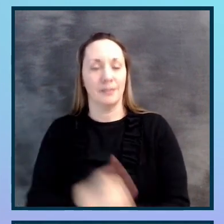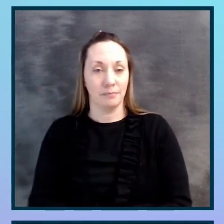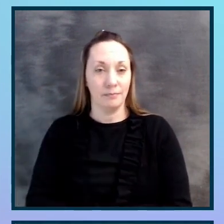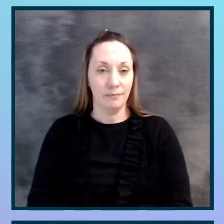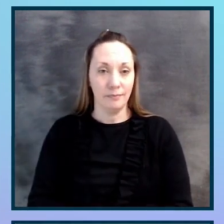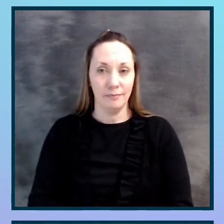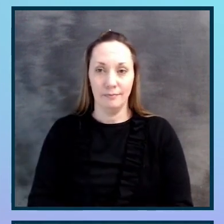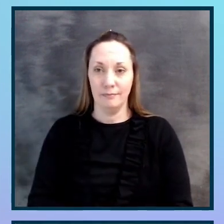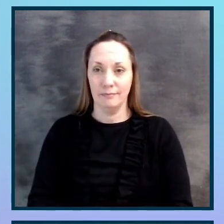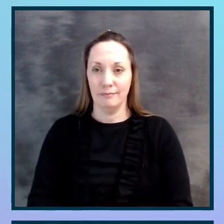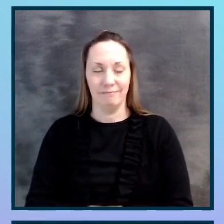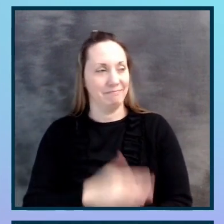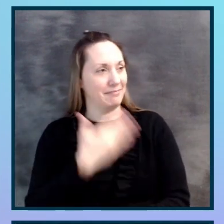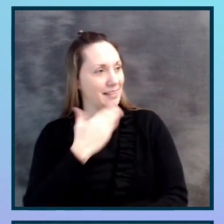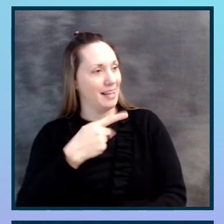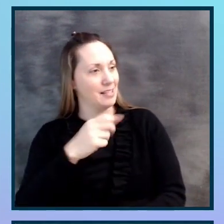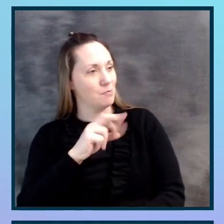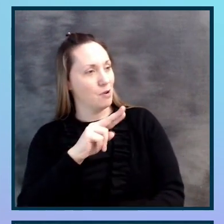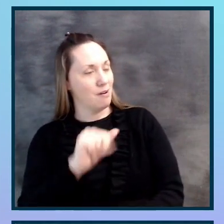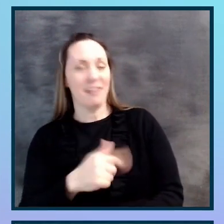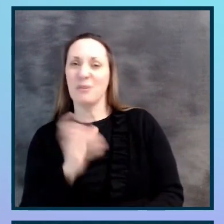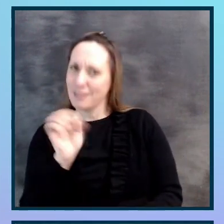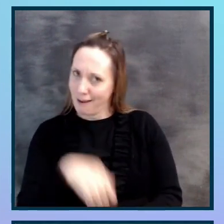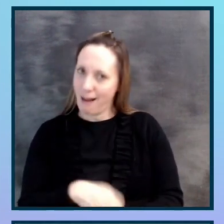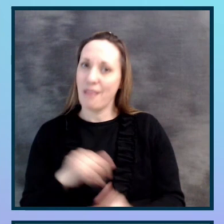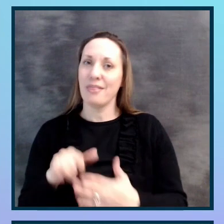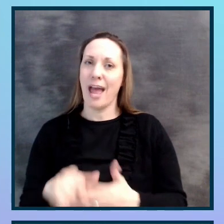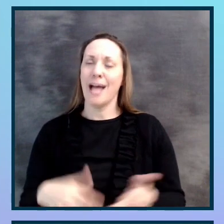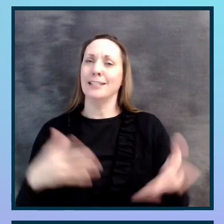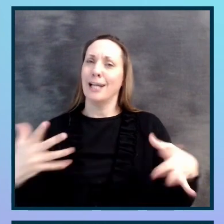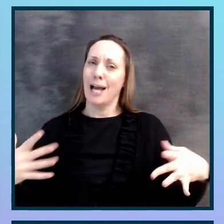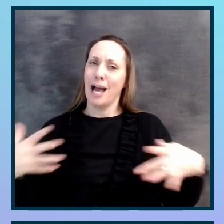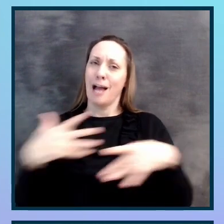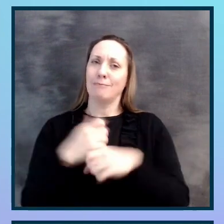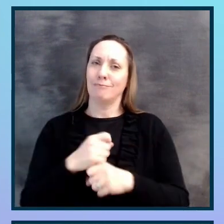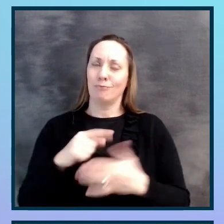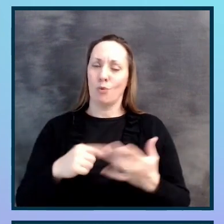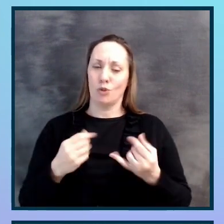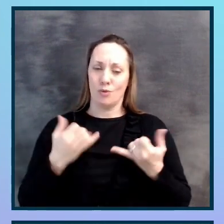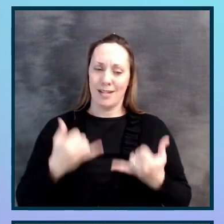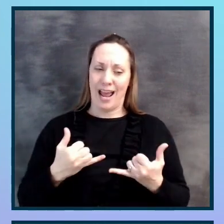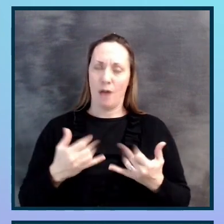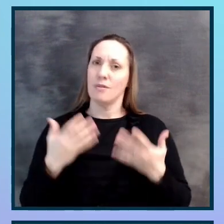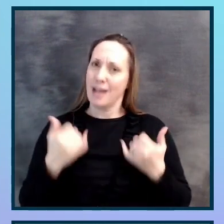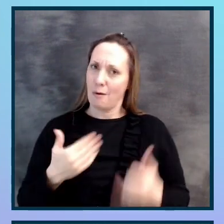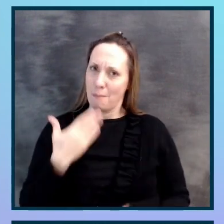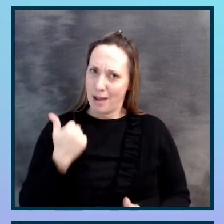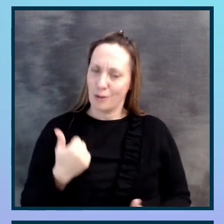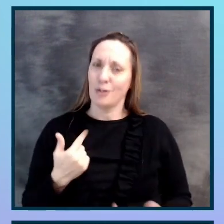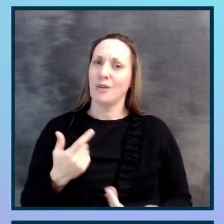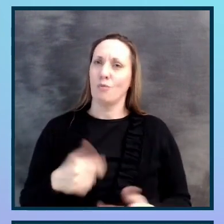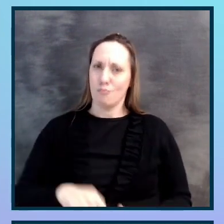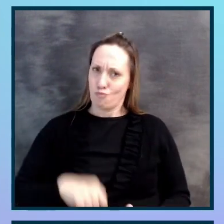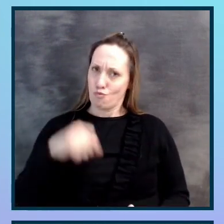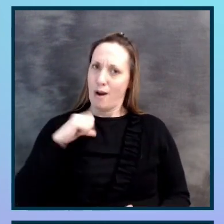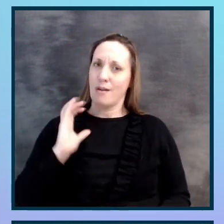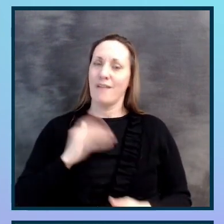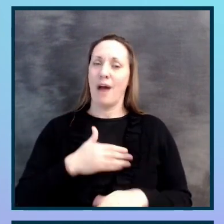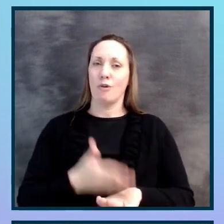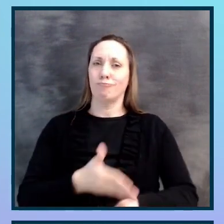Thanks Prerna. So yeah, that's where we are now. We're in a much better place and we're really proud of the progress that we've made. But as Prerna just said,